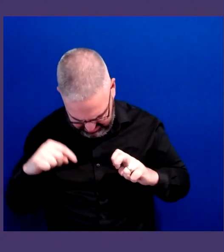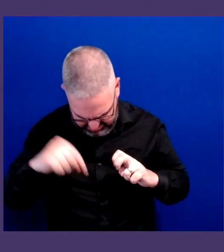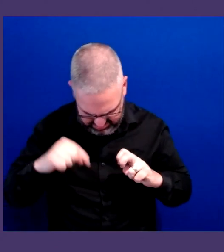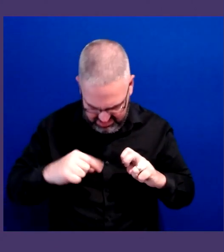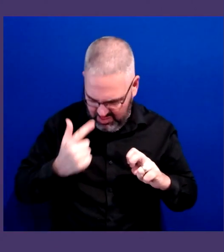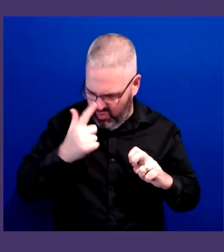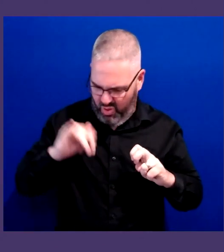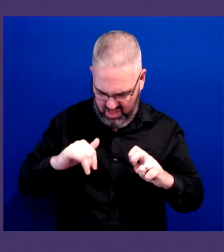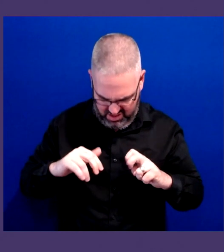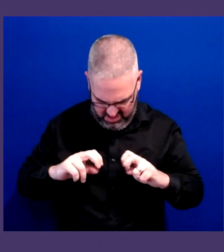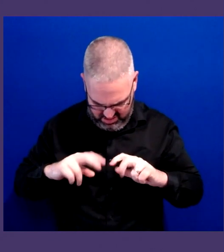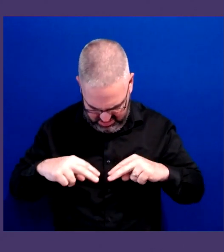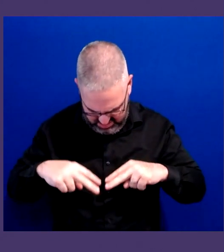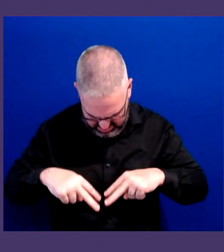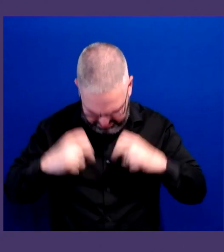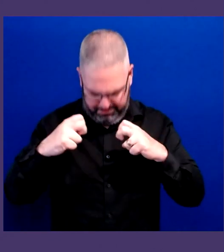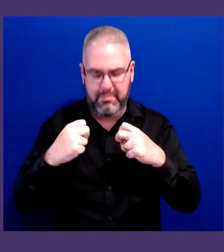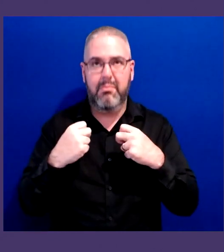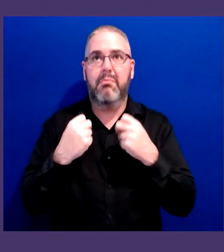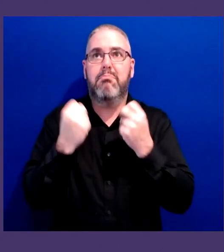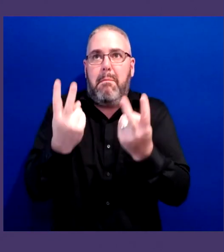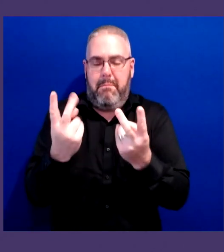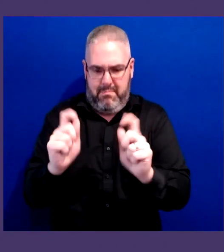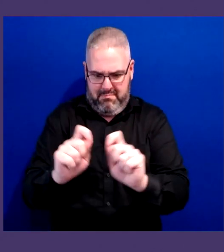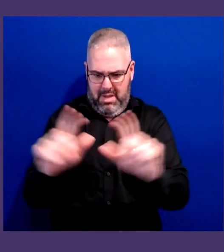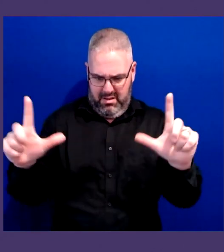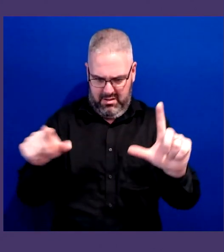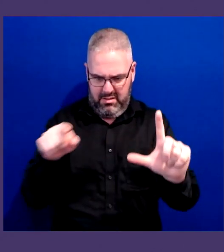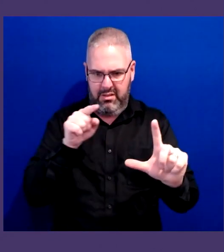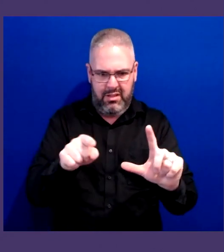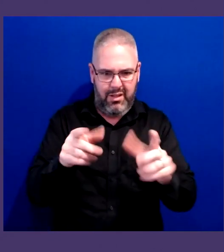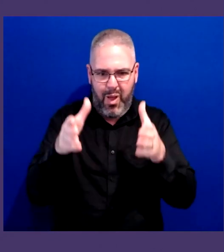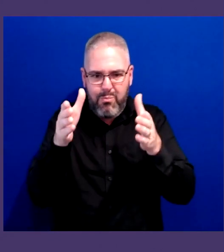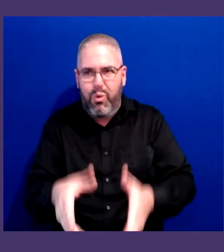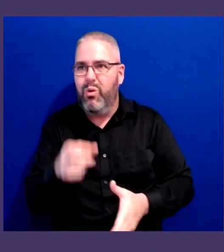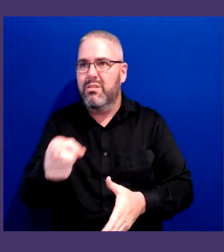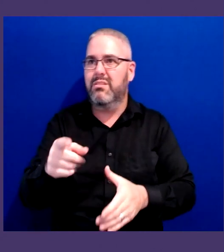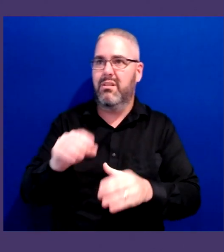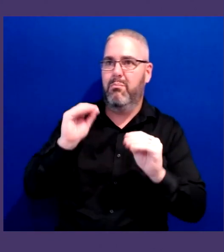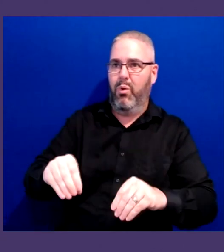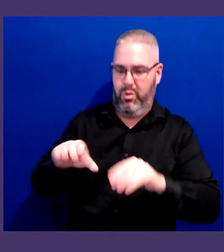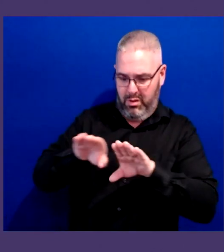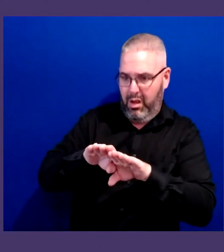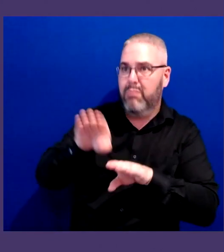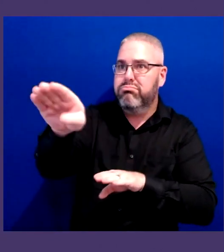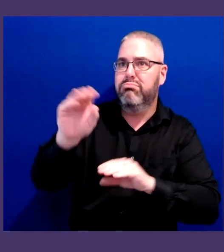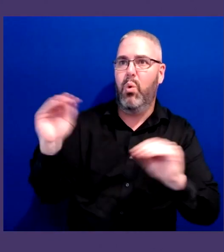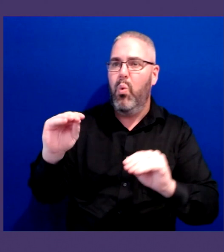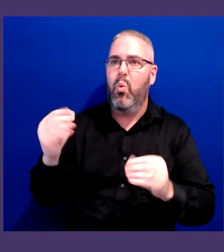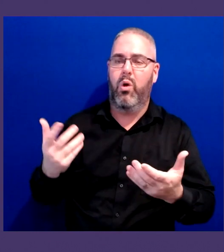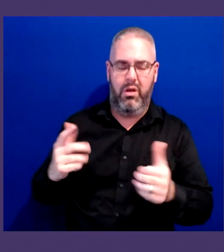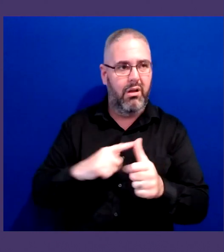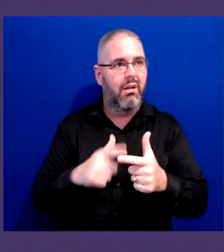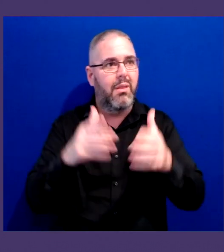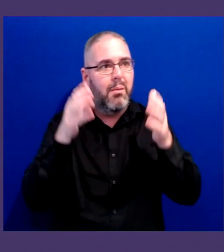the person that didn't put the ramp in, the person that made the person I've just interacted with think it's okay not to speak directly to me